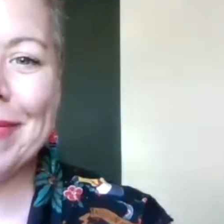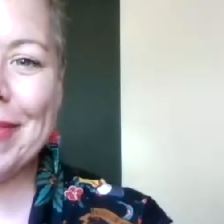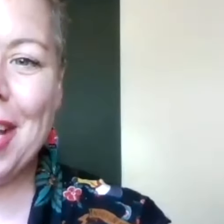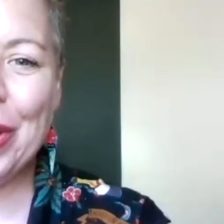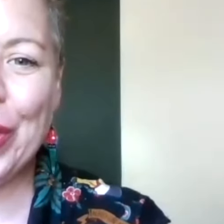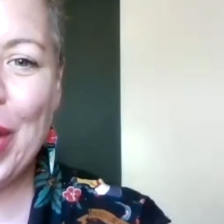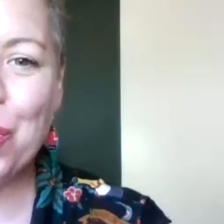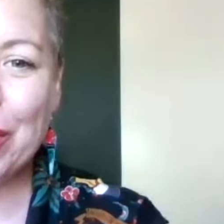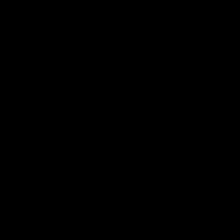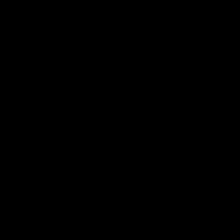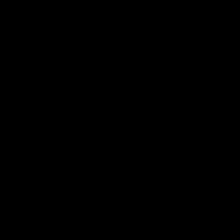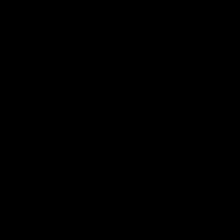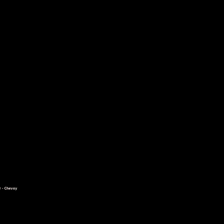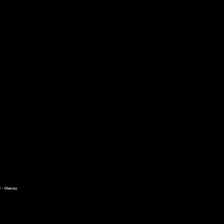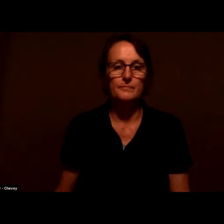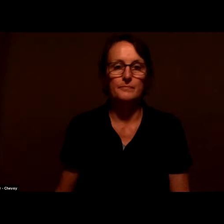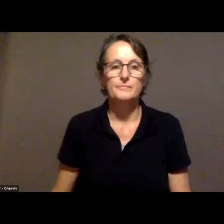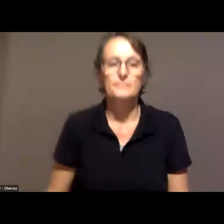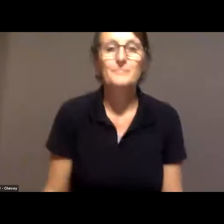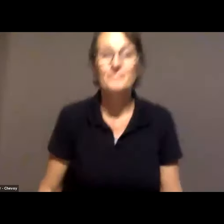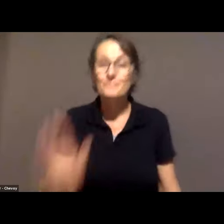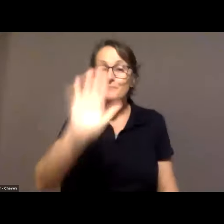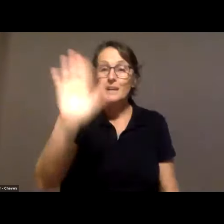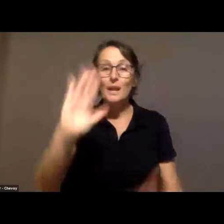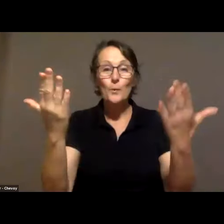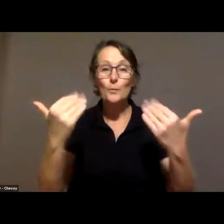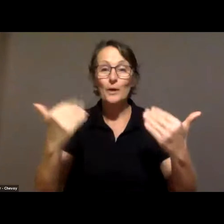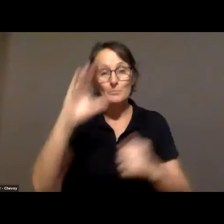Hello and welcome to Regional Arts Australia's Conversation series.